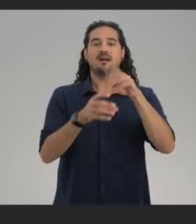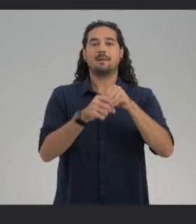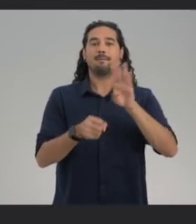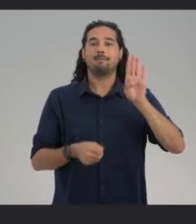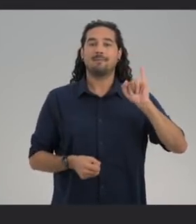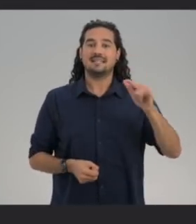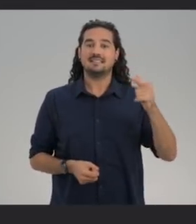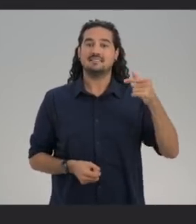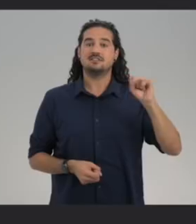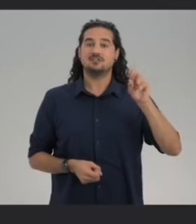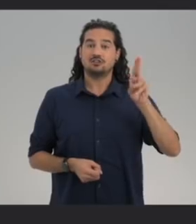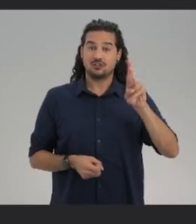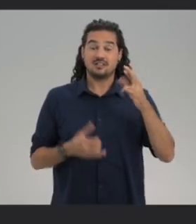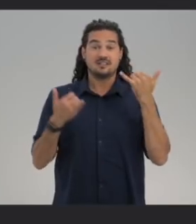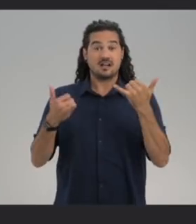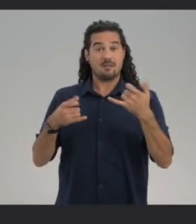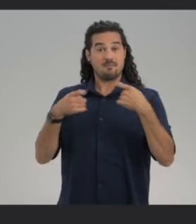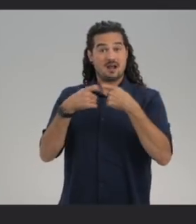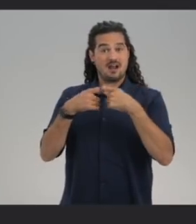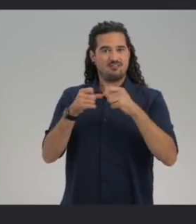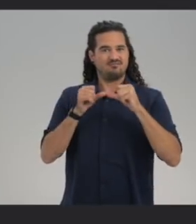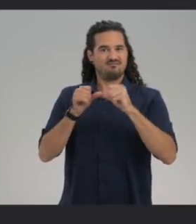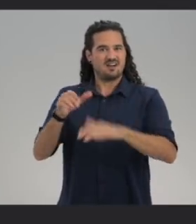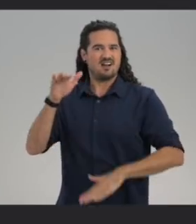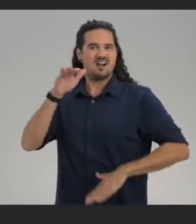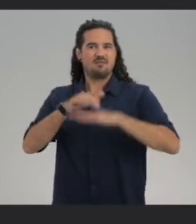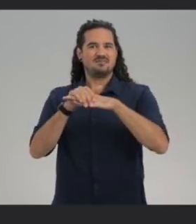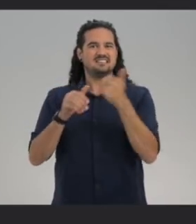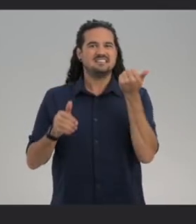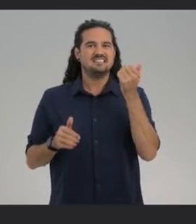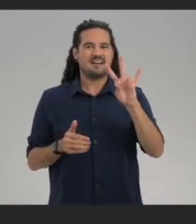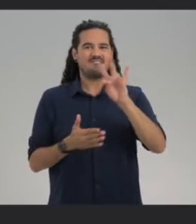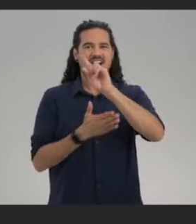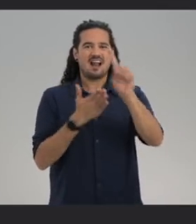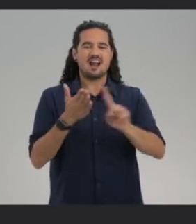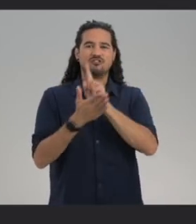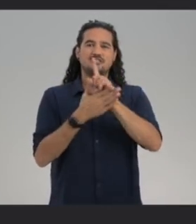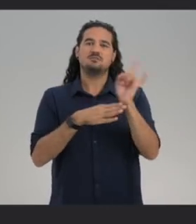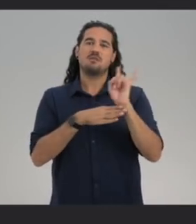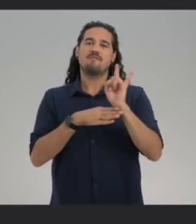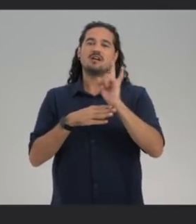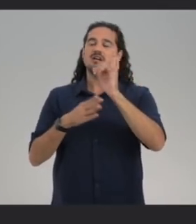the new MacBook Pro delivers up to an incredible 17 hours for wireless web browsing